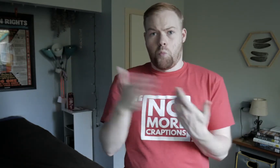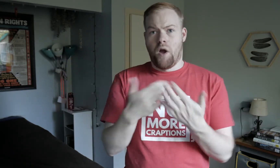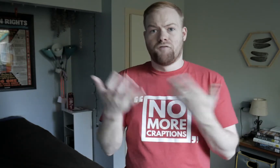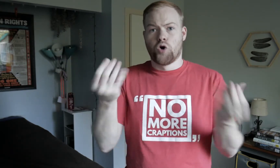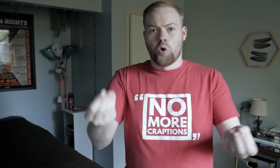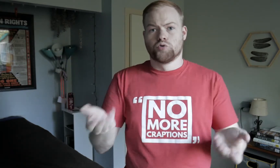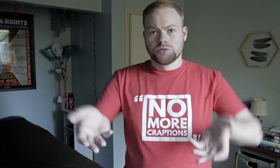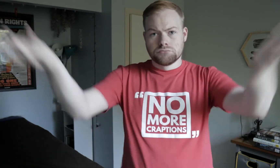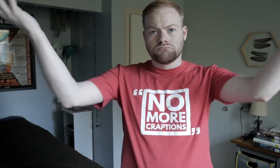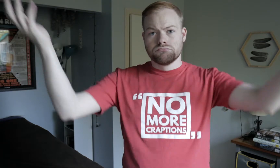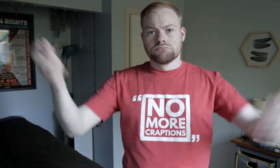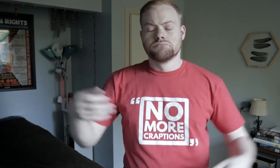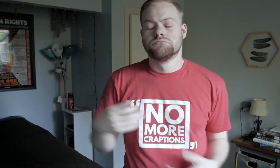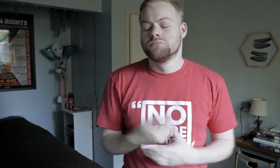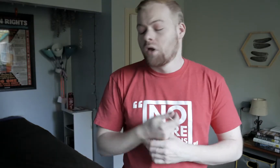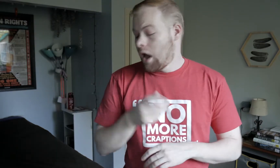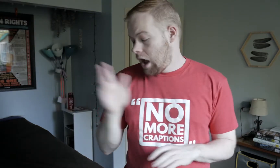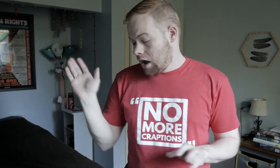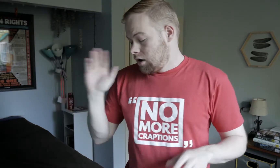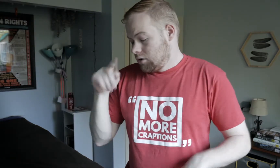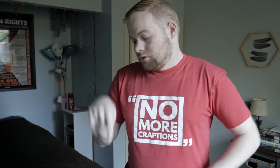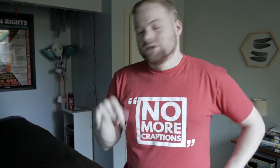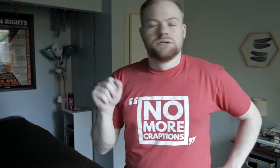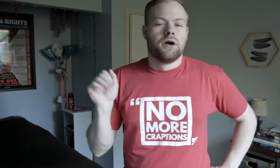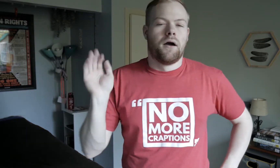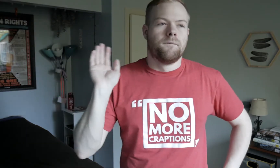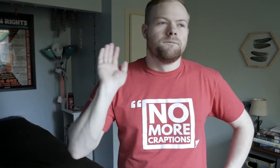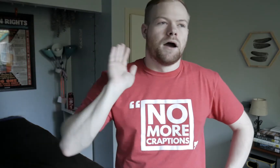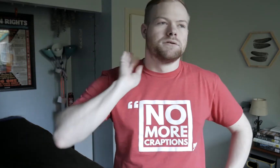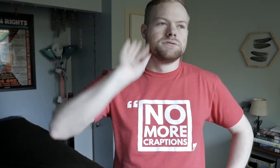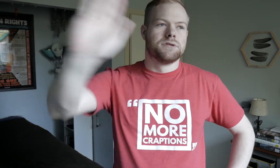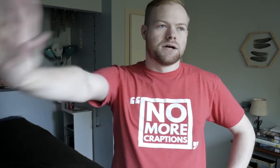Whatever goes, goes. This is fantastic.